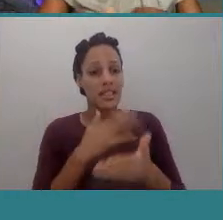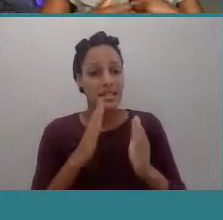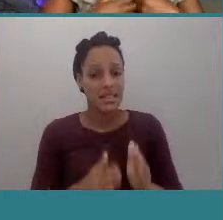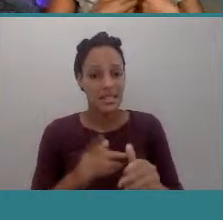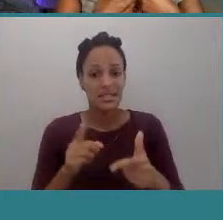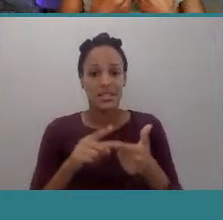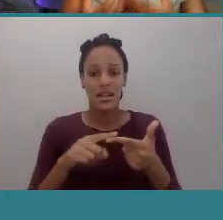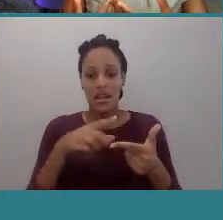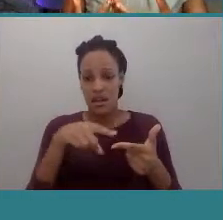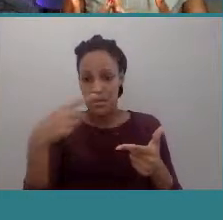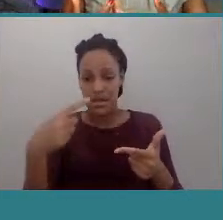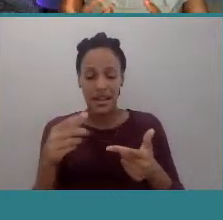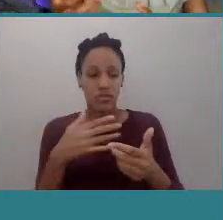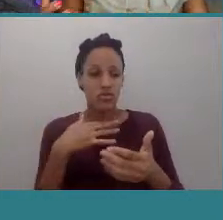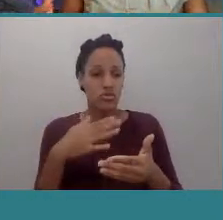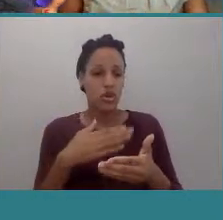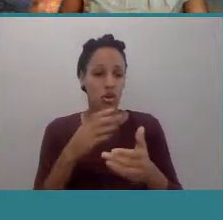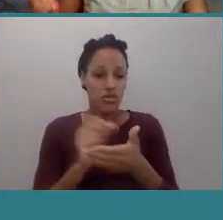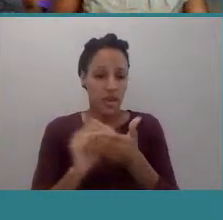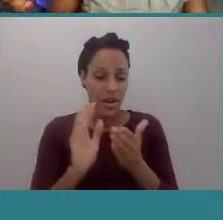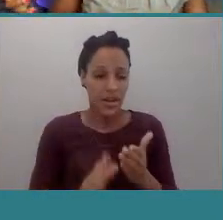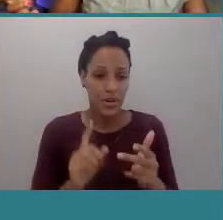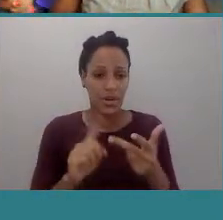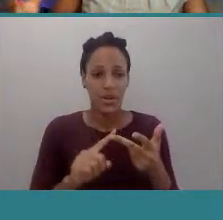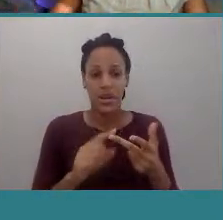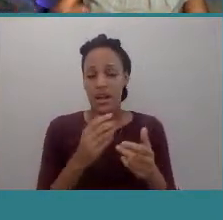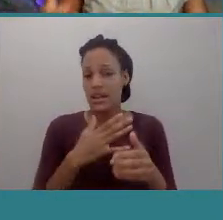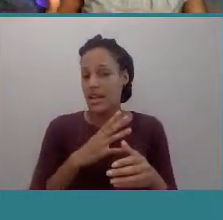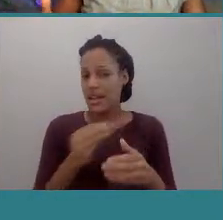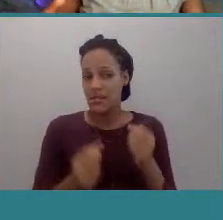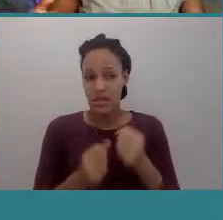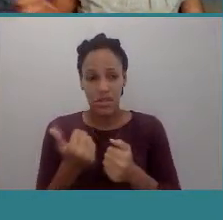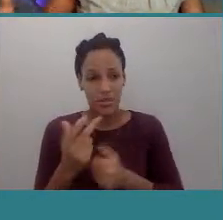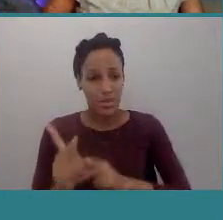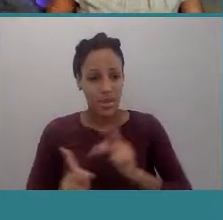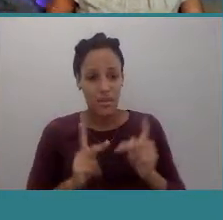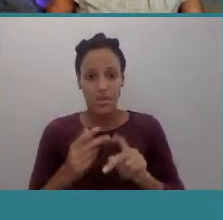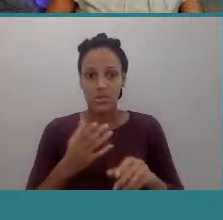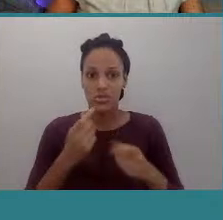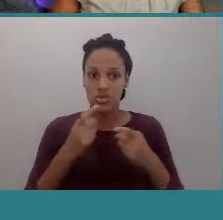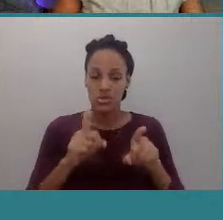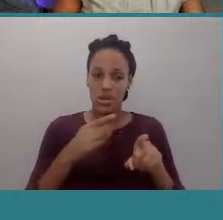don't get me anywhere but it's out there. You never know 10 years from now somebody